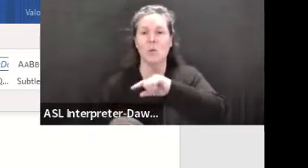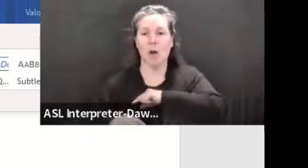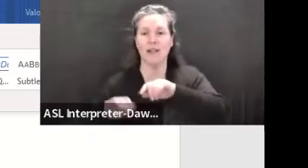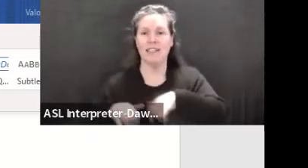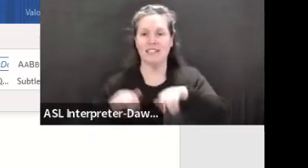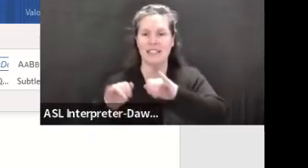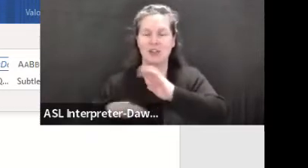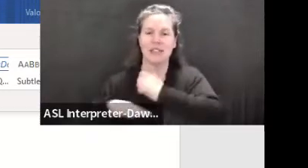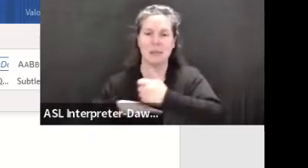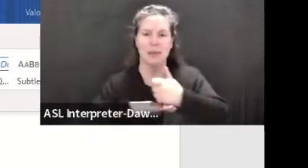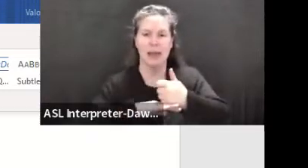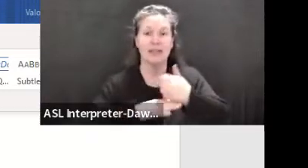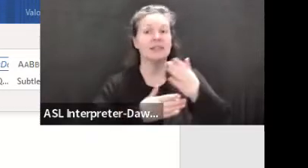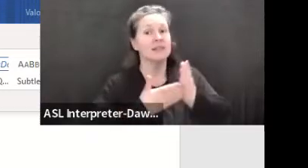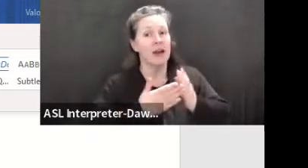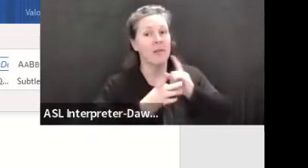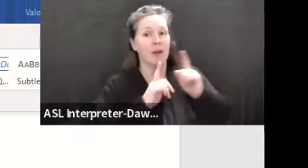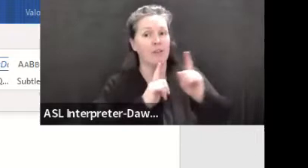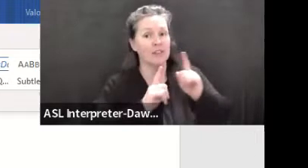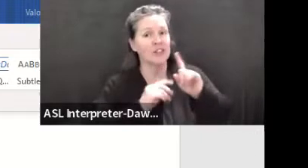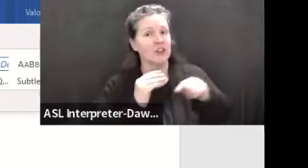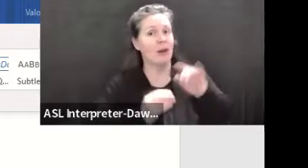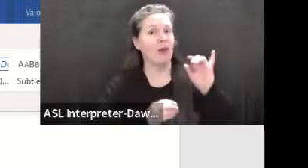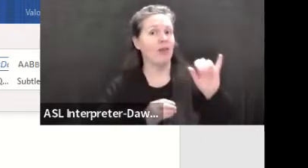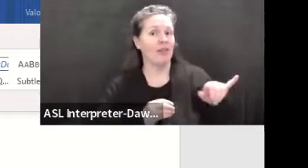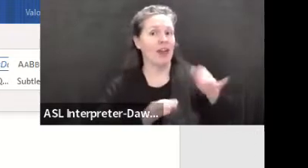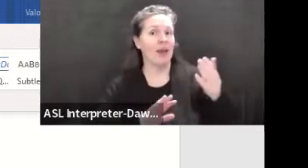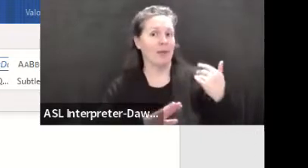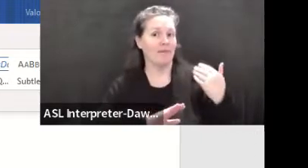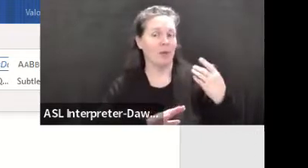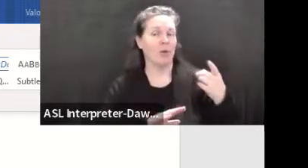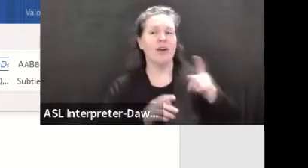And there's been some conversation about this, exactly what you mentioned